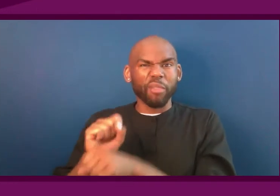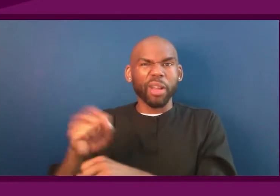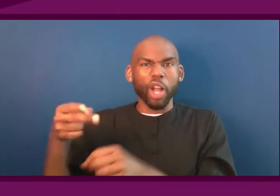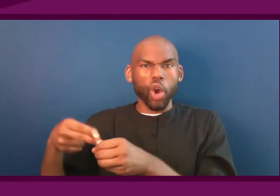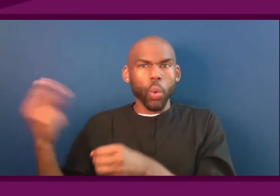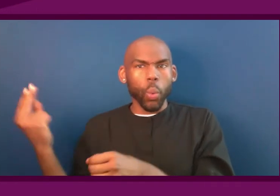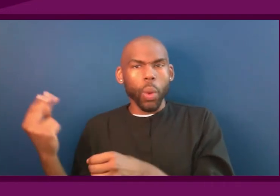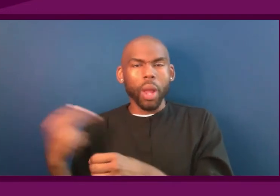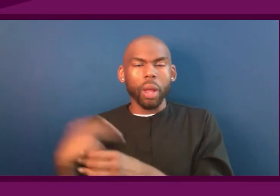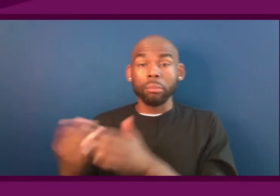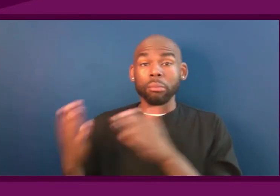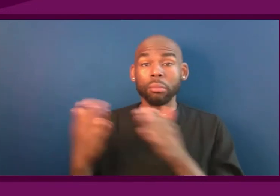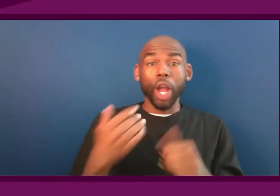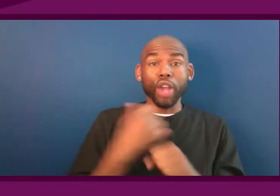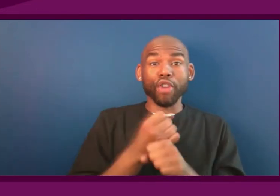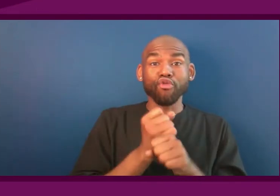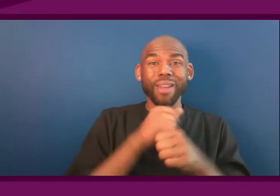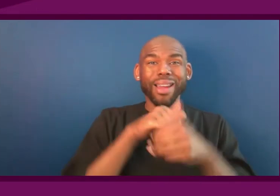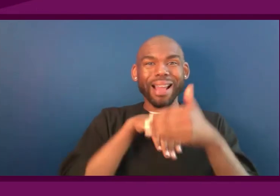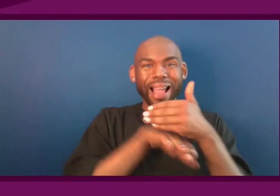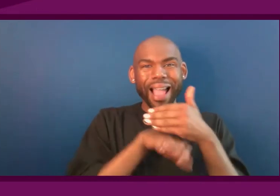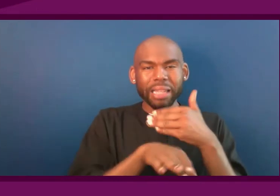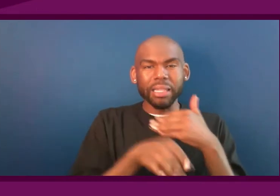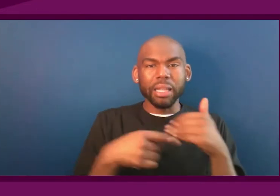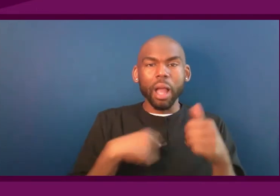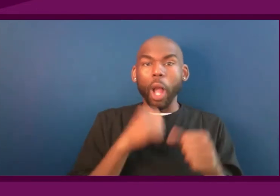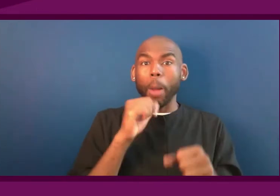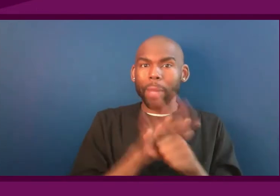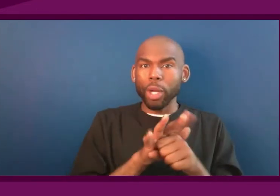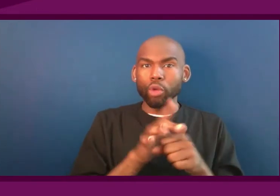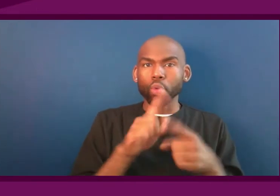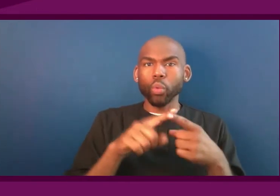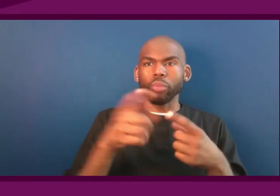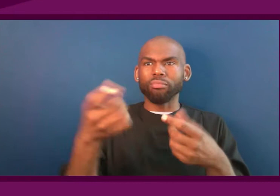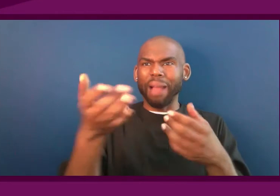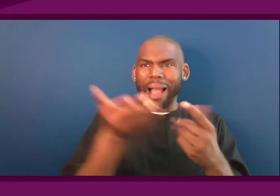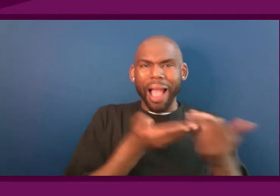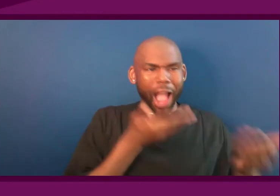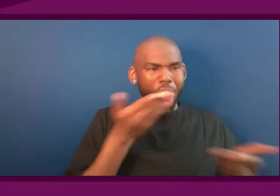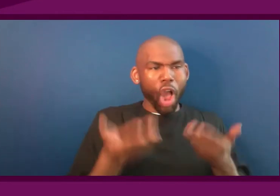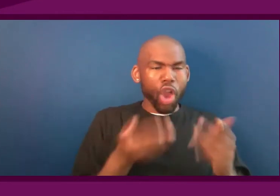to prove I could be a for-profit and stand toe to toe with other people that weren't employing